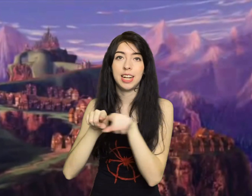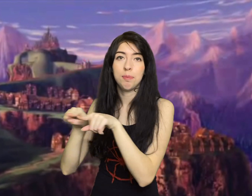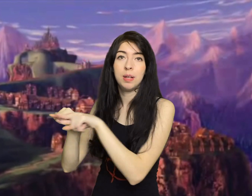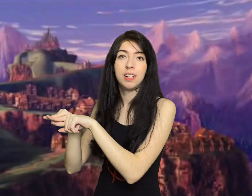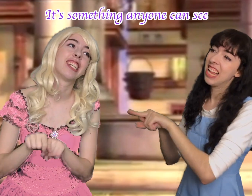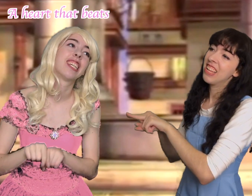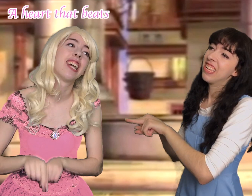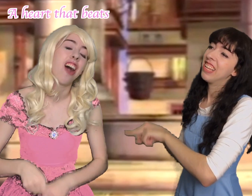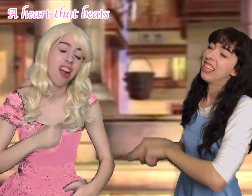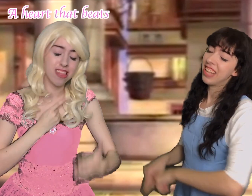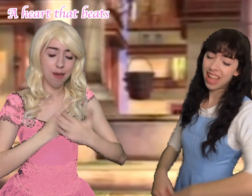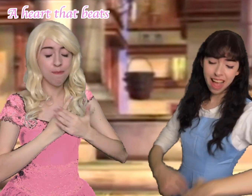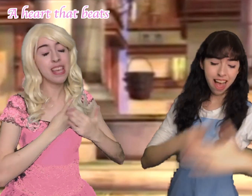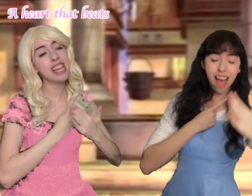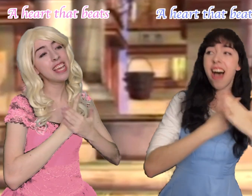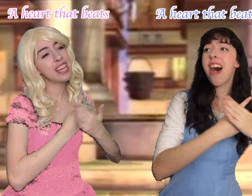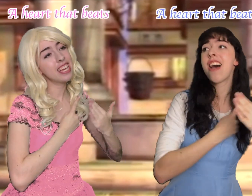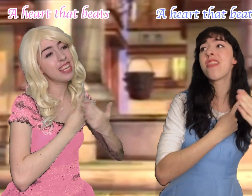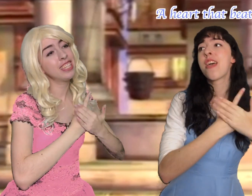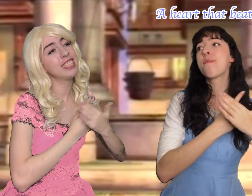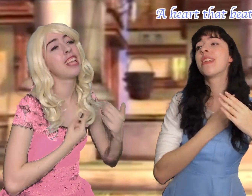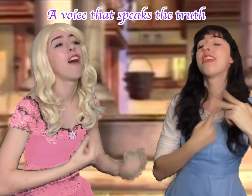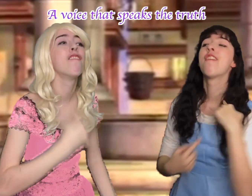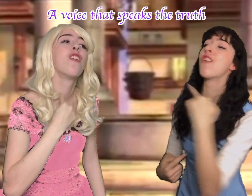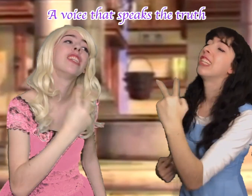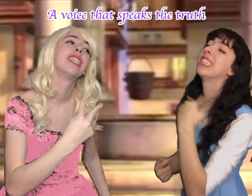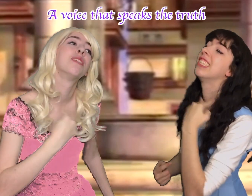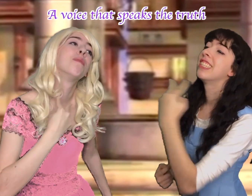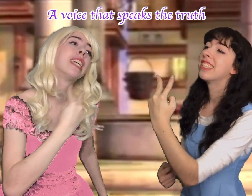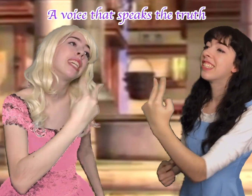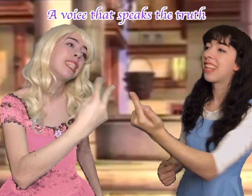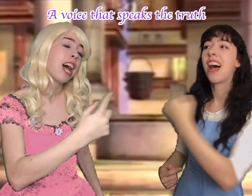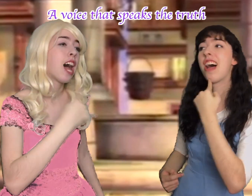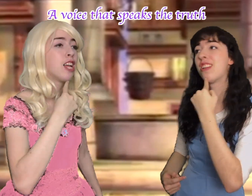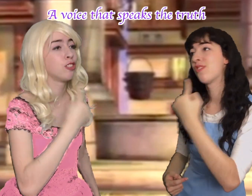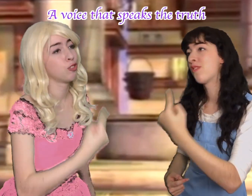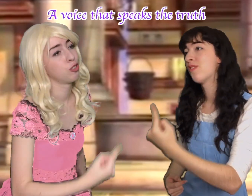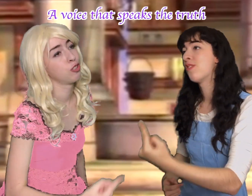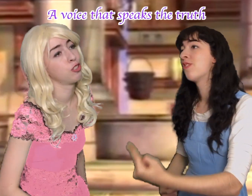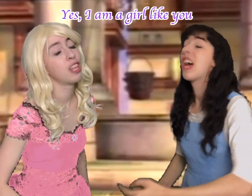a heart that beats. a heart that beats. a voice that speaks the truth.